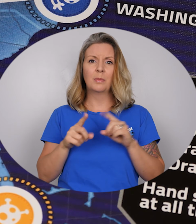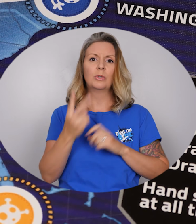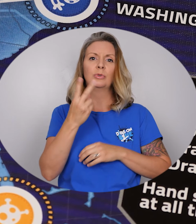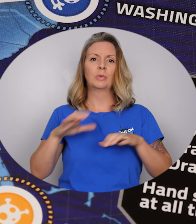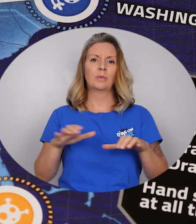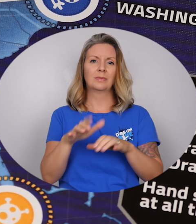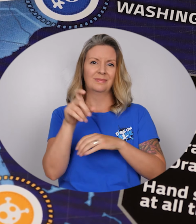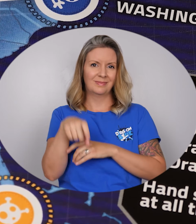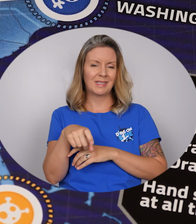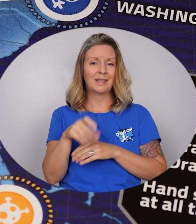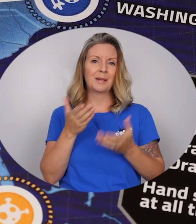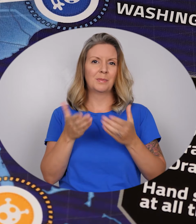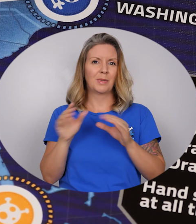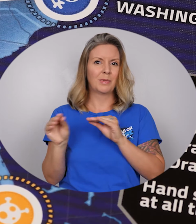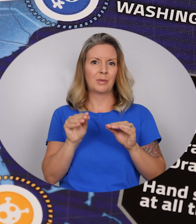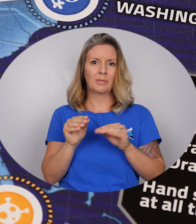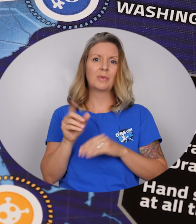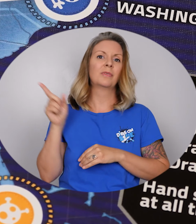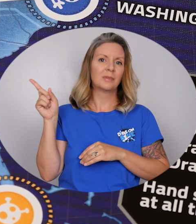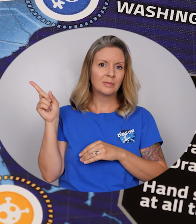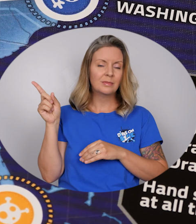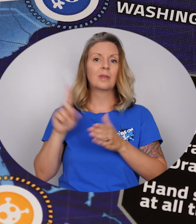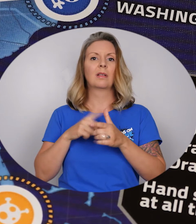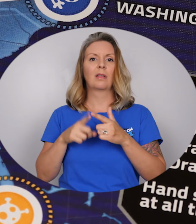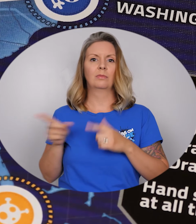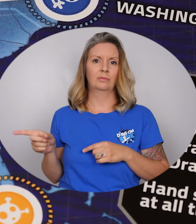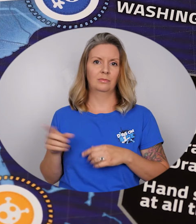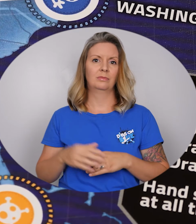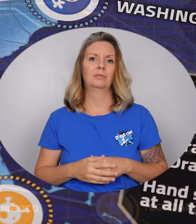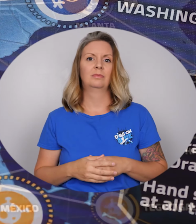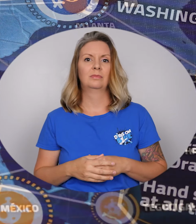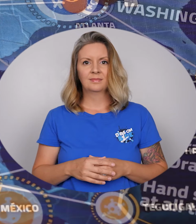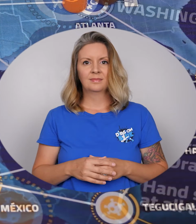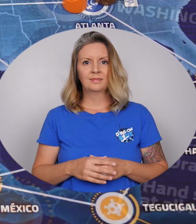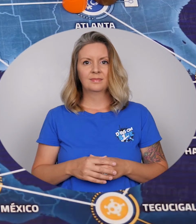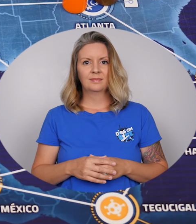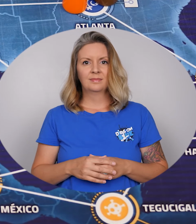it would take 2 actions, maybe first going here, and then here. Another way to move your